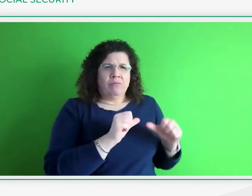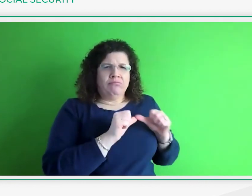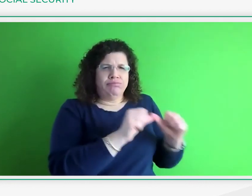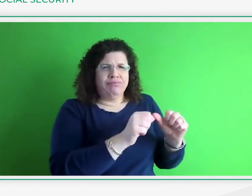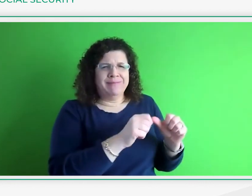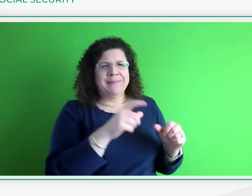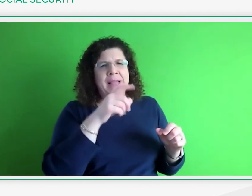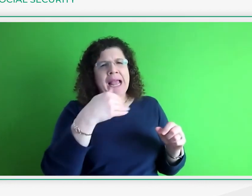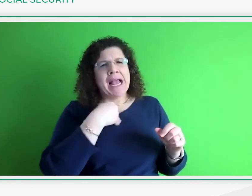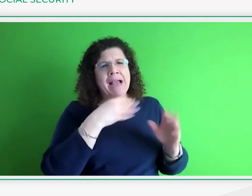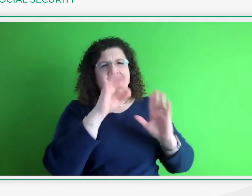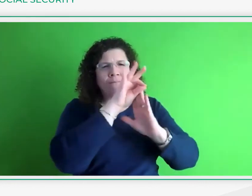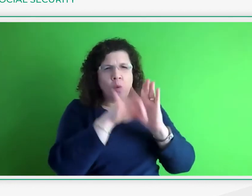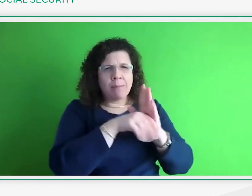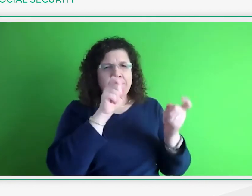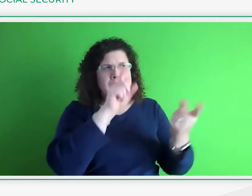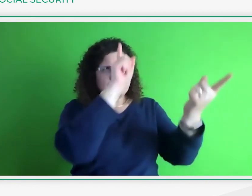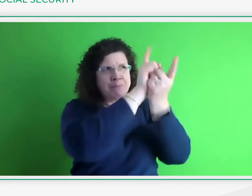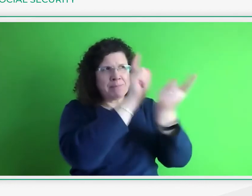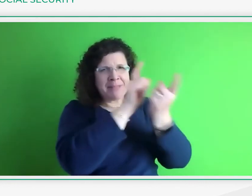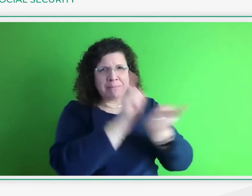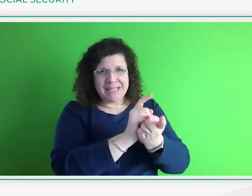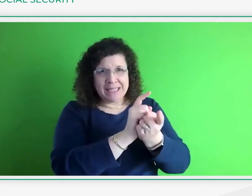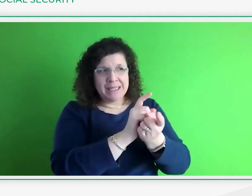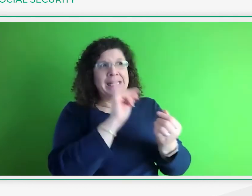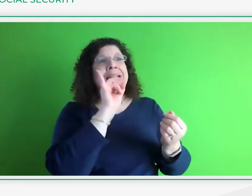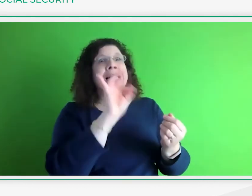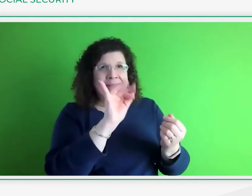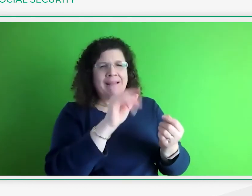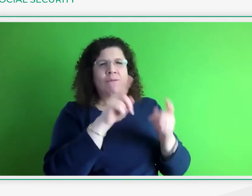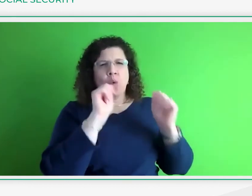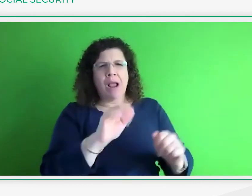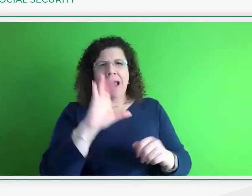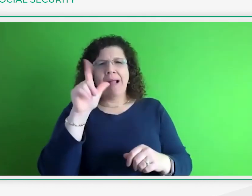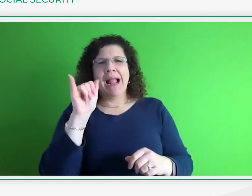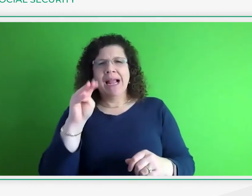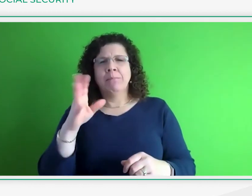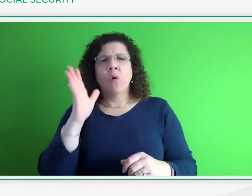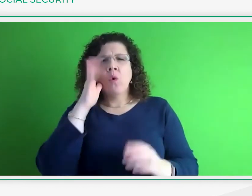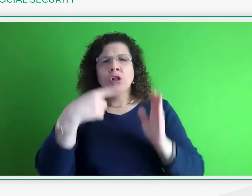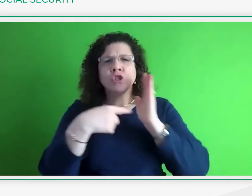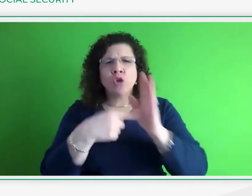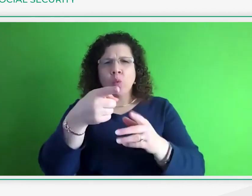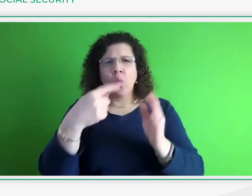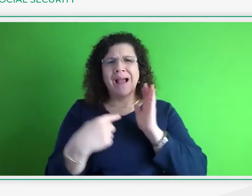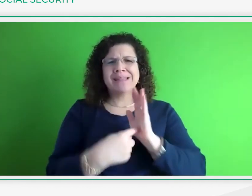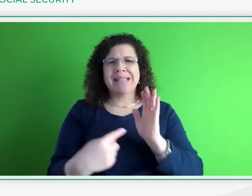If you continue working there is a formula of certain criteria that you have to meet. Then you can claim.